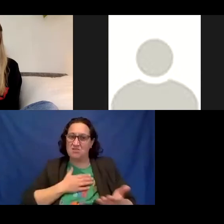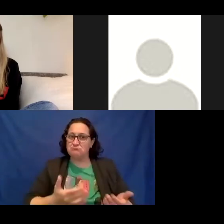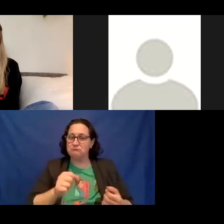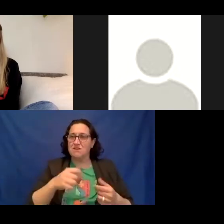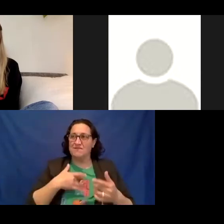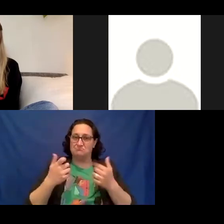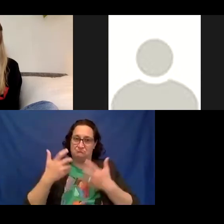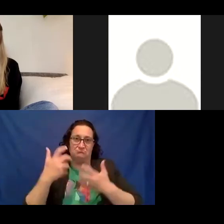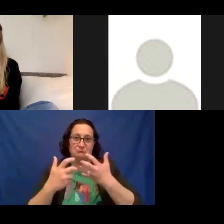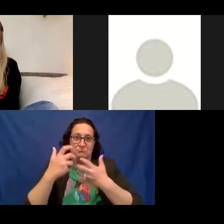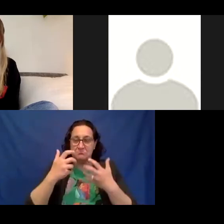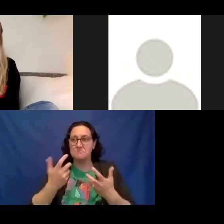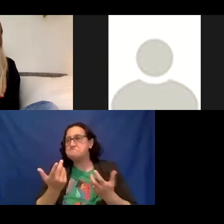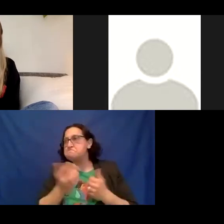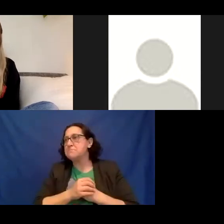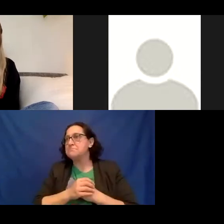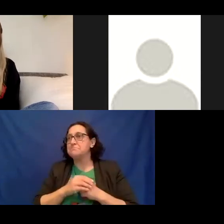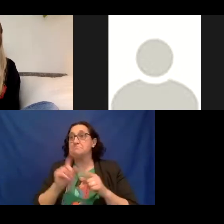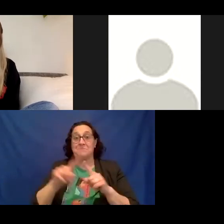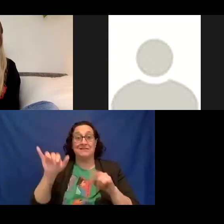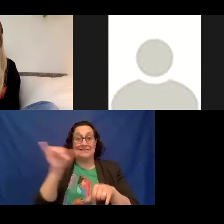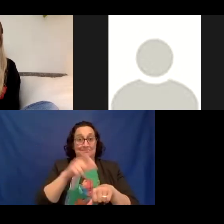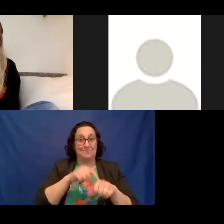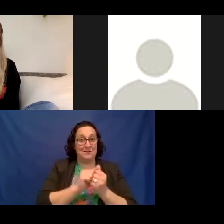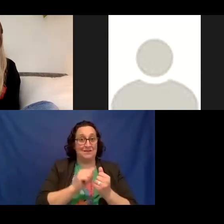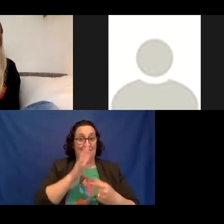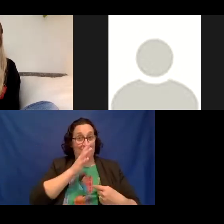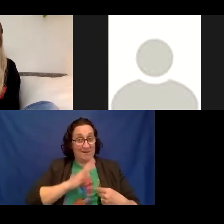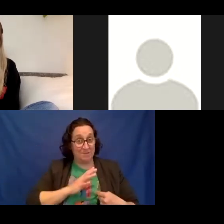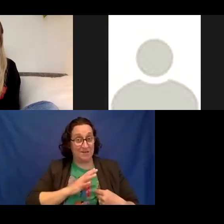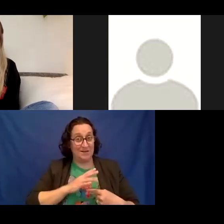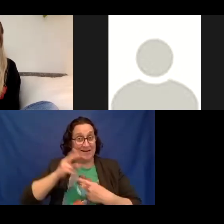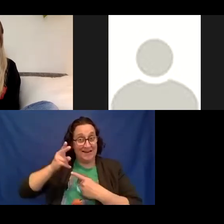and so in discussions of gender it is more complex and more nuanced,